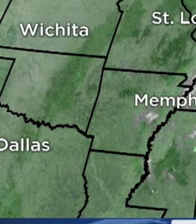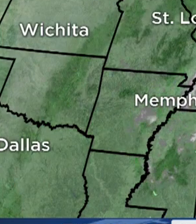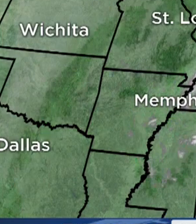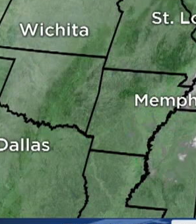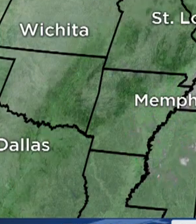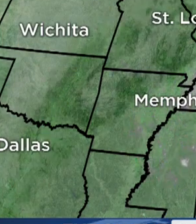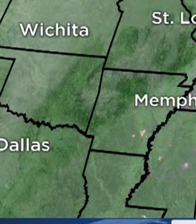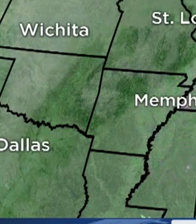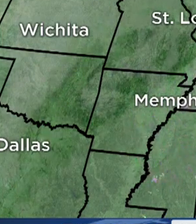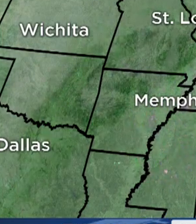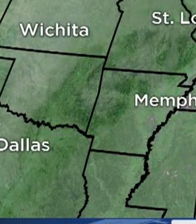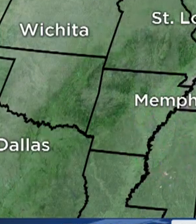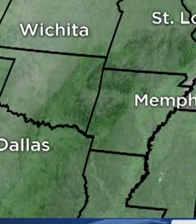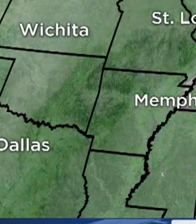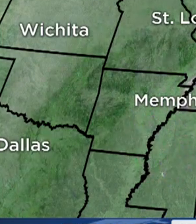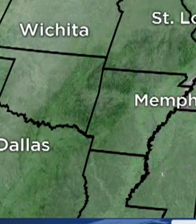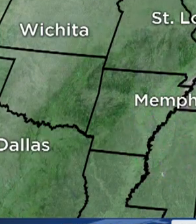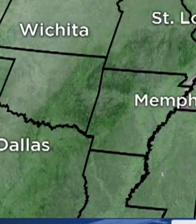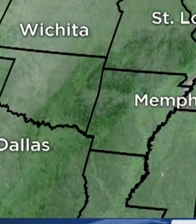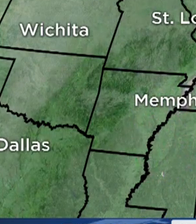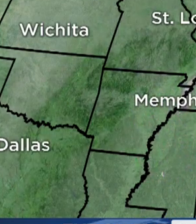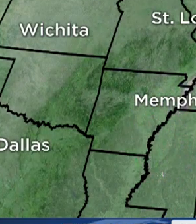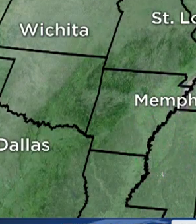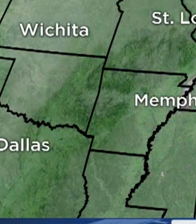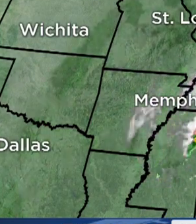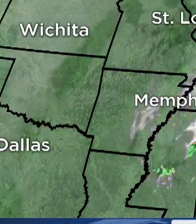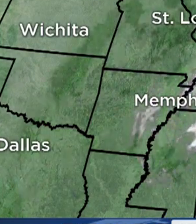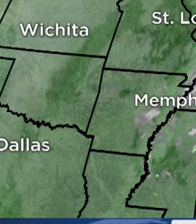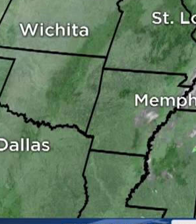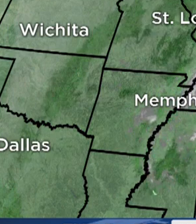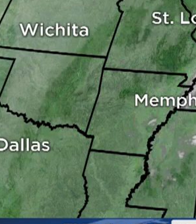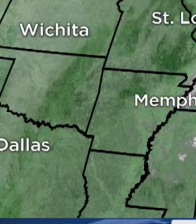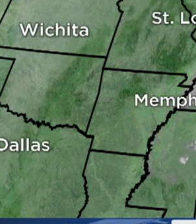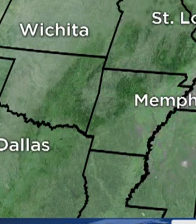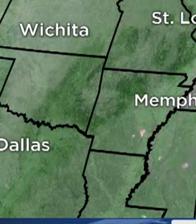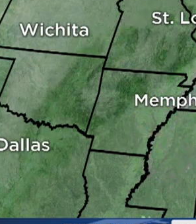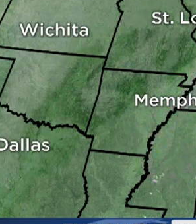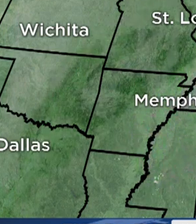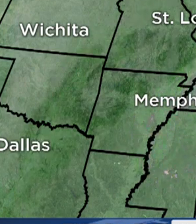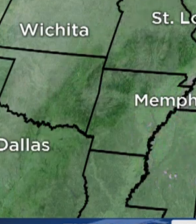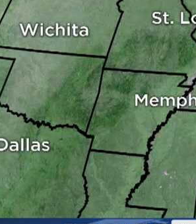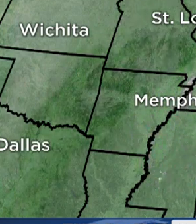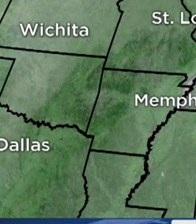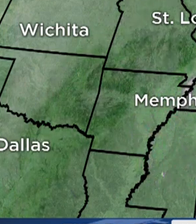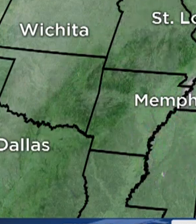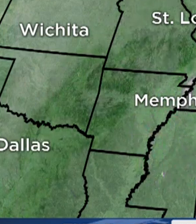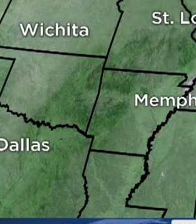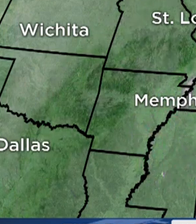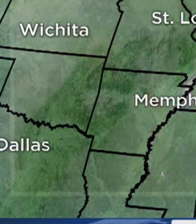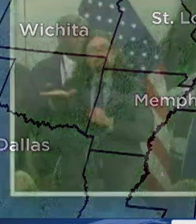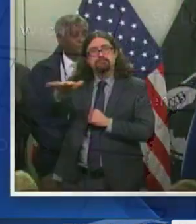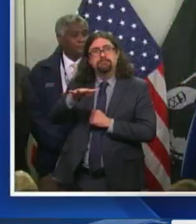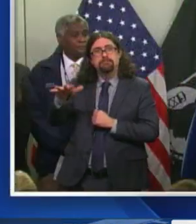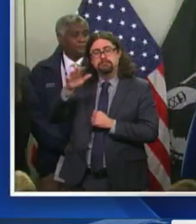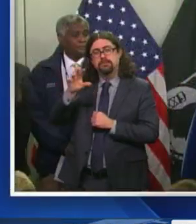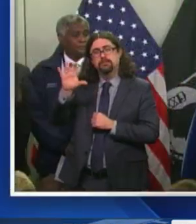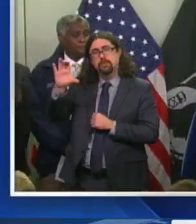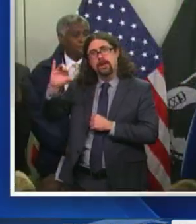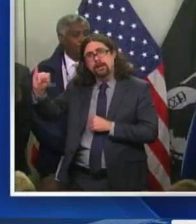WERE A FEW YEARS AGO. THE PARKS DEPARTMENT HAS GONE OUT AND INTENSE FADE AND